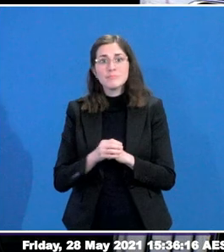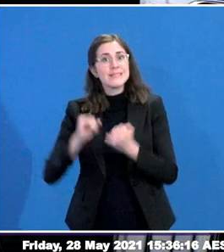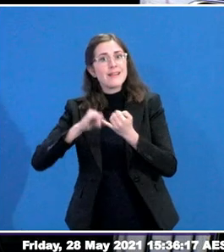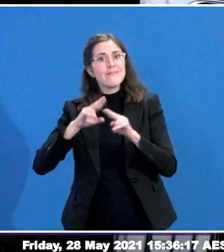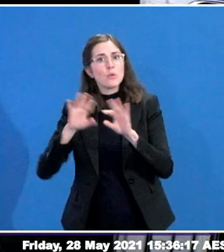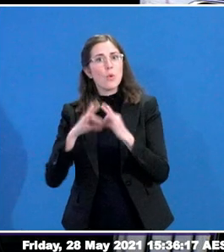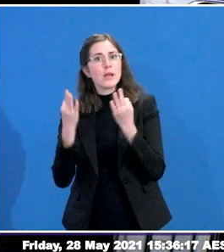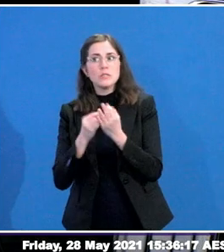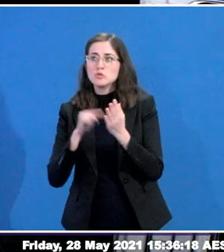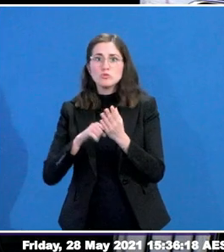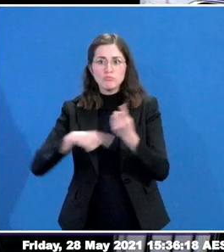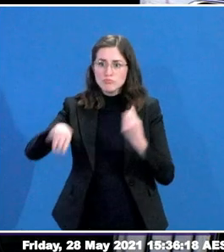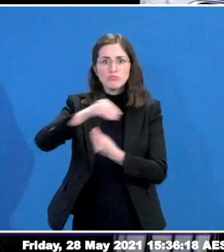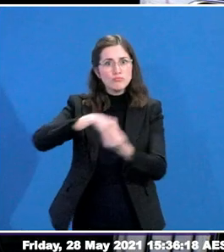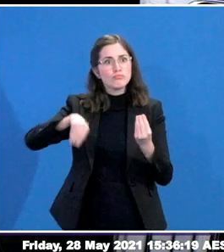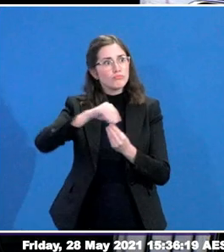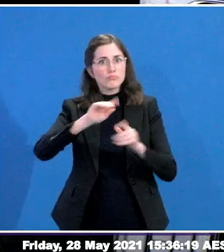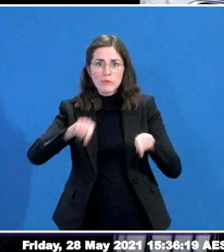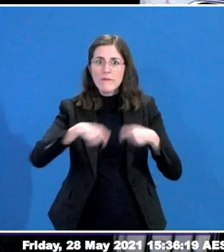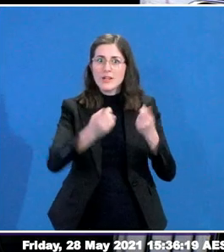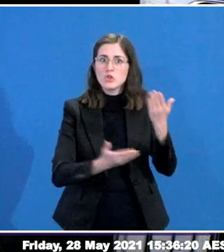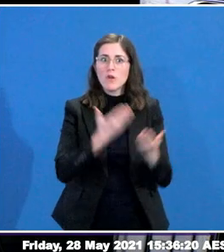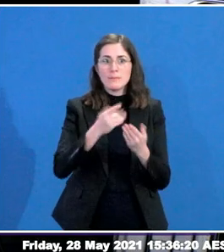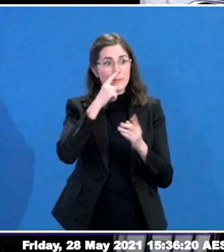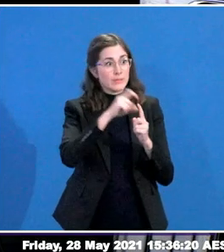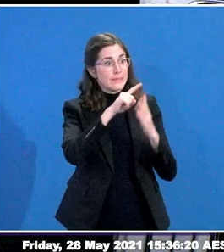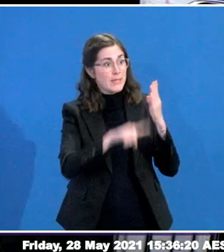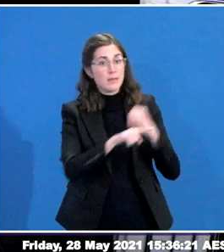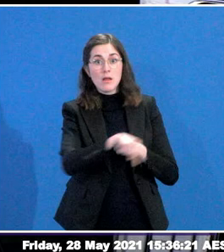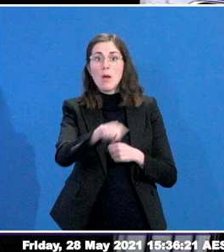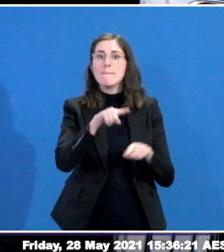assist people with disability, primarily people with intellectual disability.